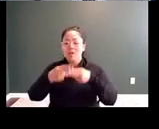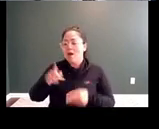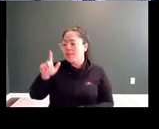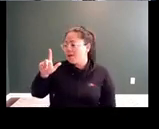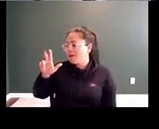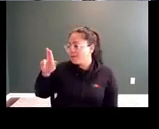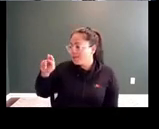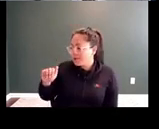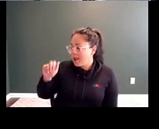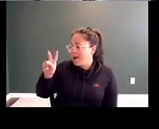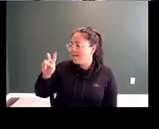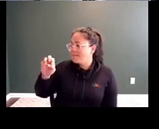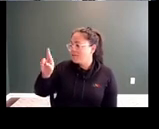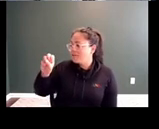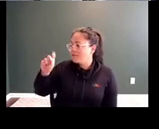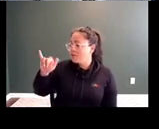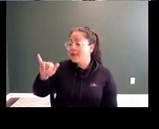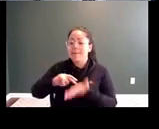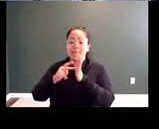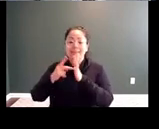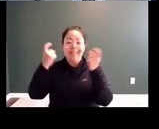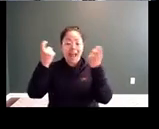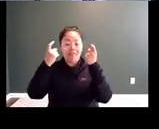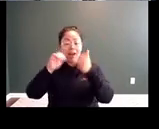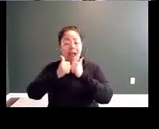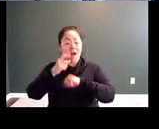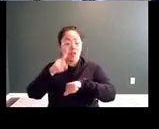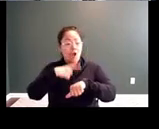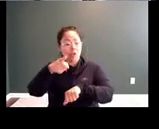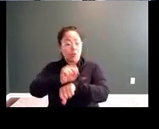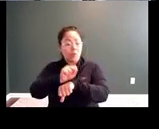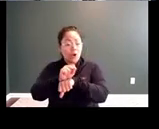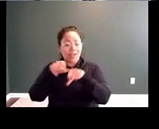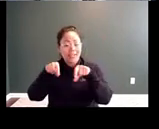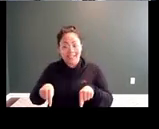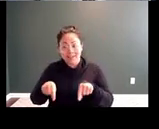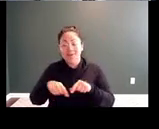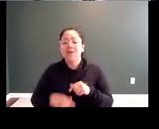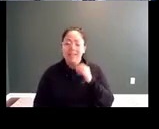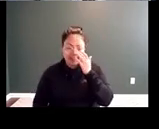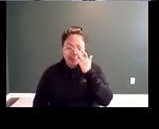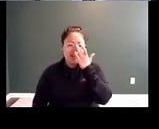So they are the anniversaries of how long you've been with the organization. And, you know, most of these things I'm sharing